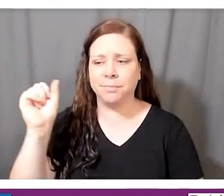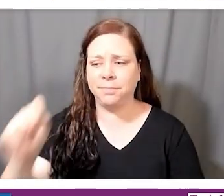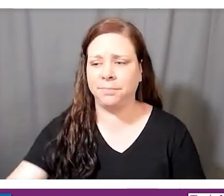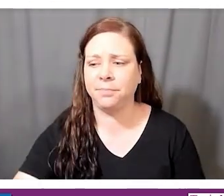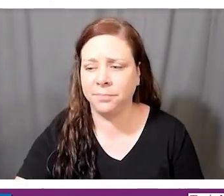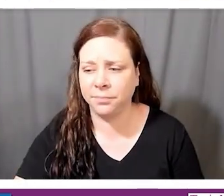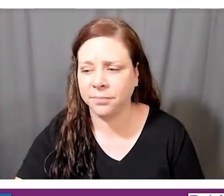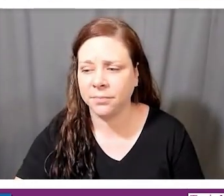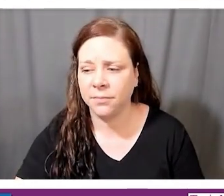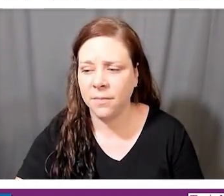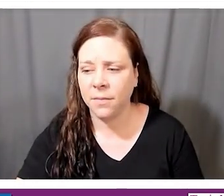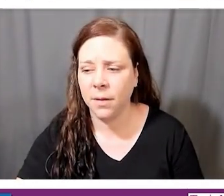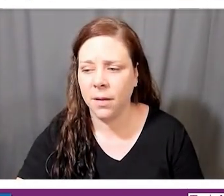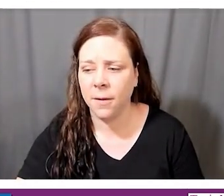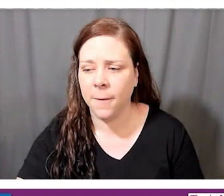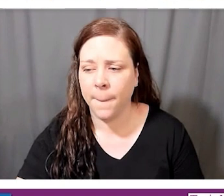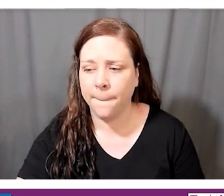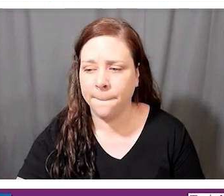really trying to improve on is getting